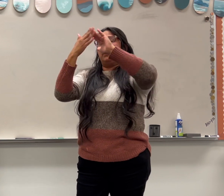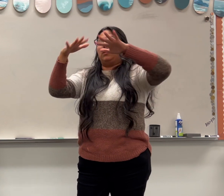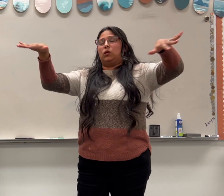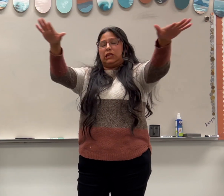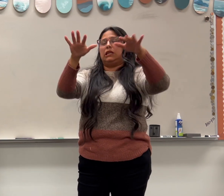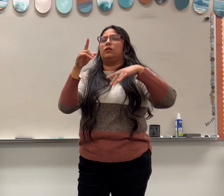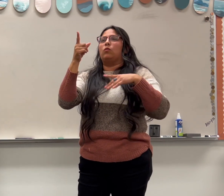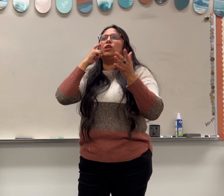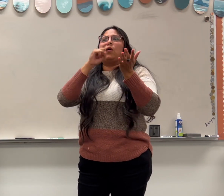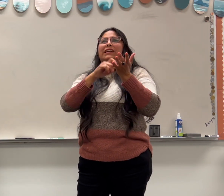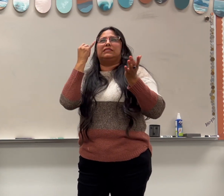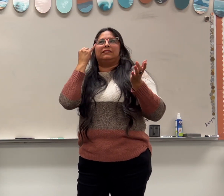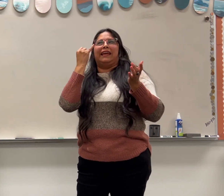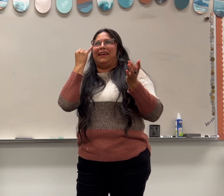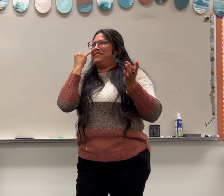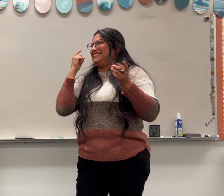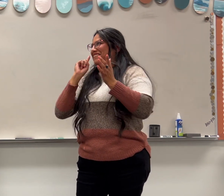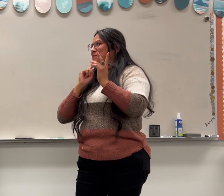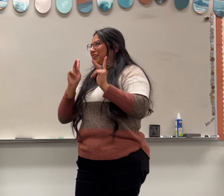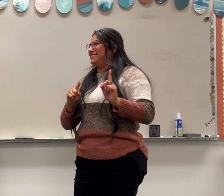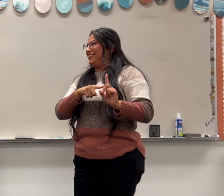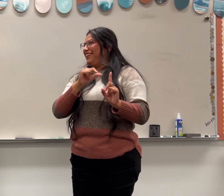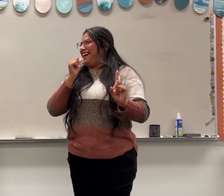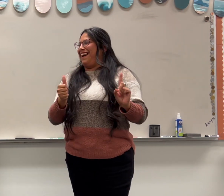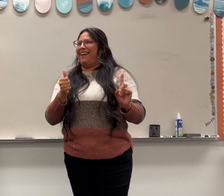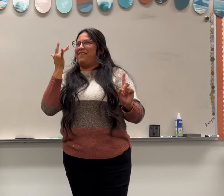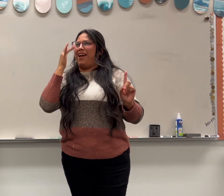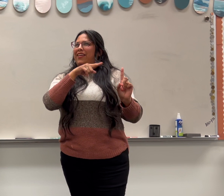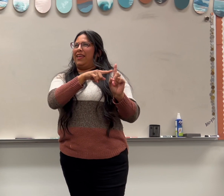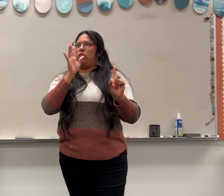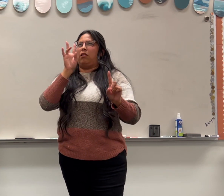like for example if you go out into a community and you notice that there's a deaf person